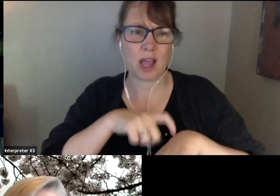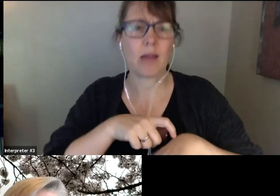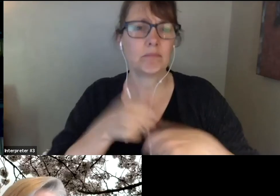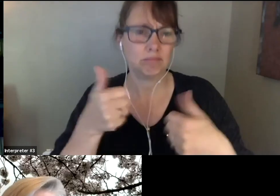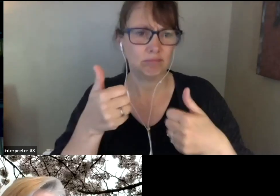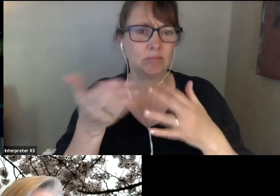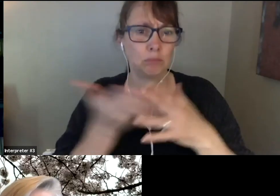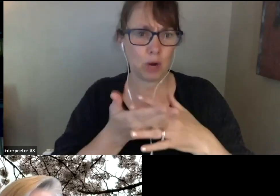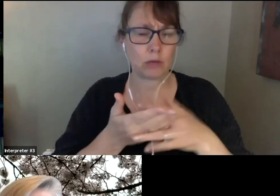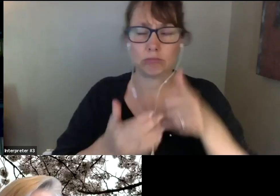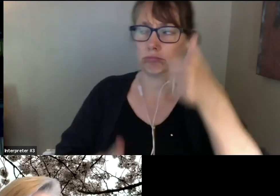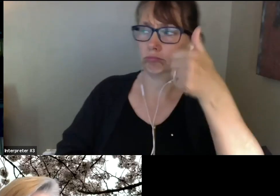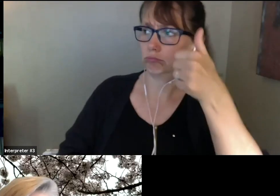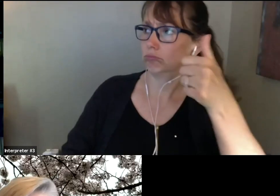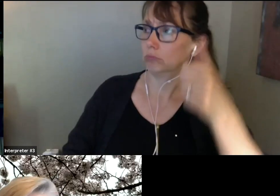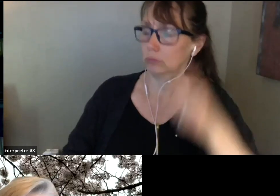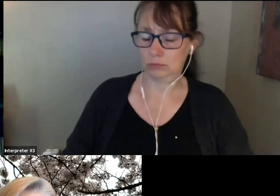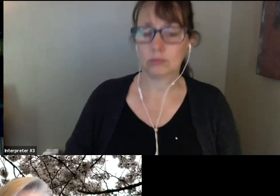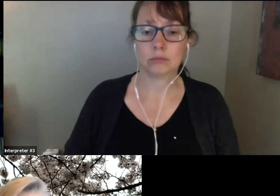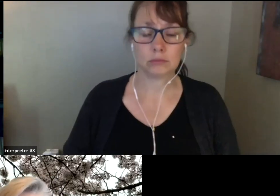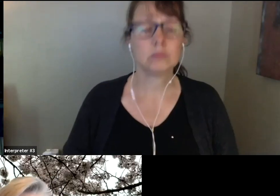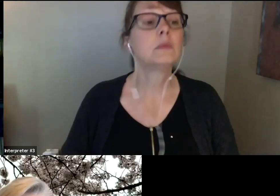fine. SCHAFFNER: Then why don’t we take about